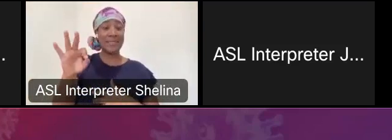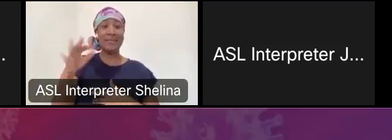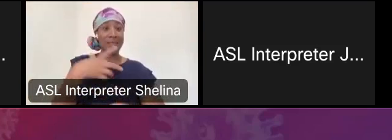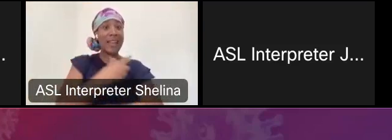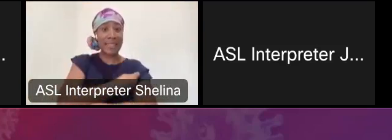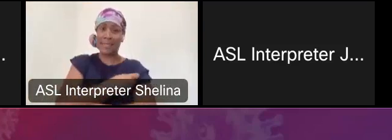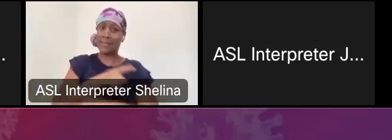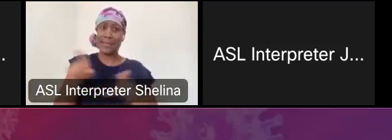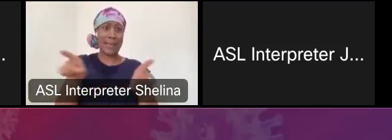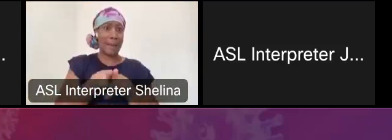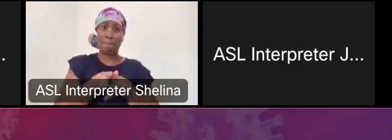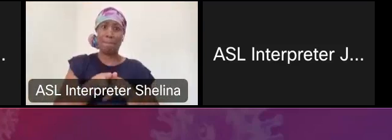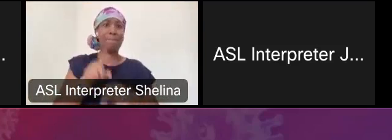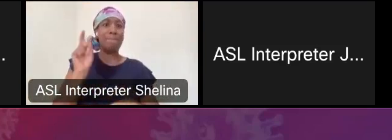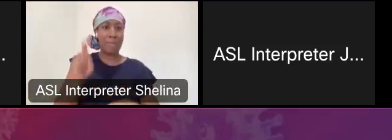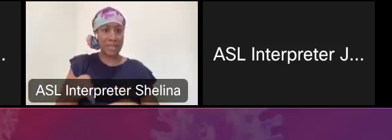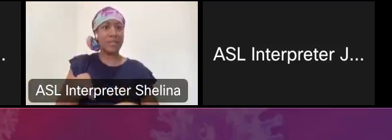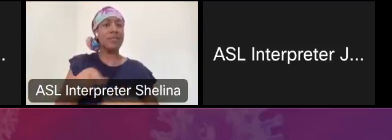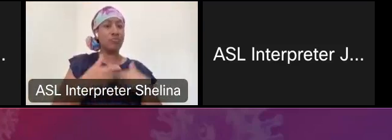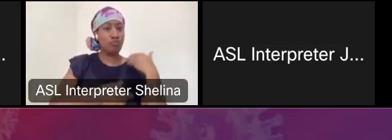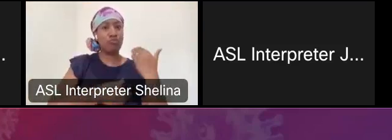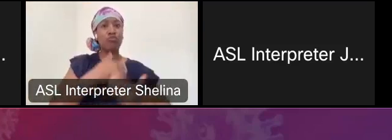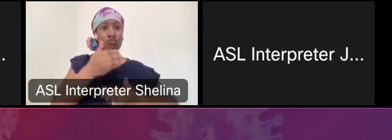Before they can be approved to be used in the general population.